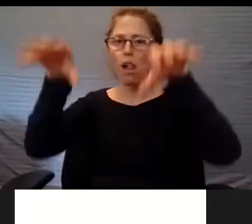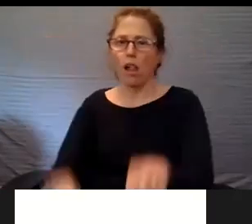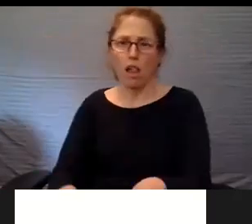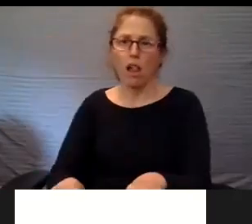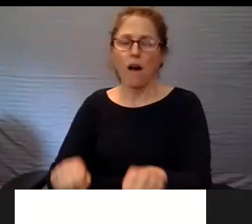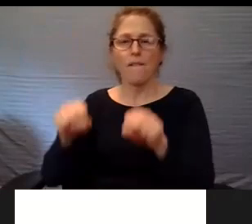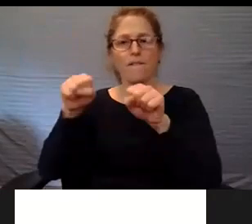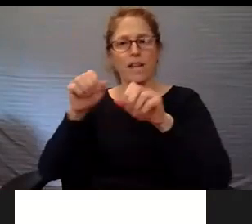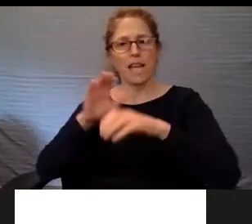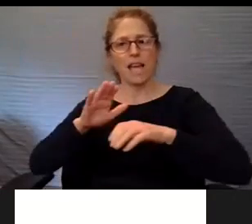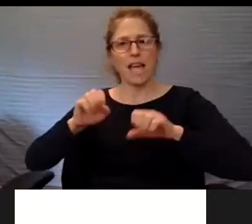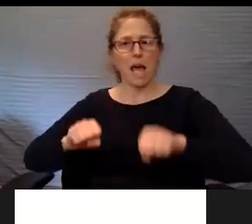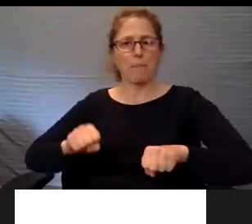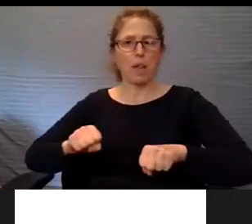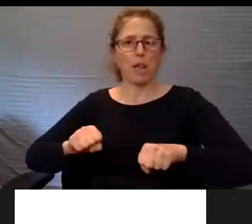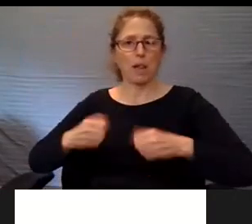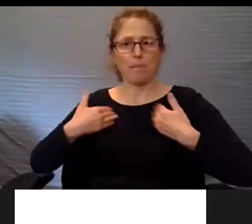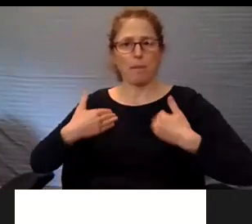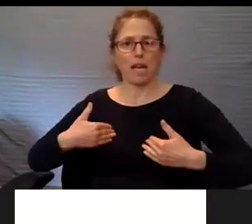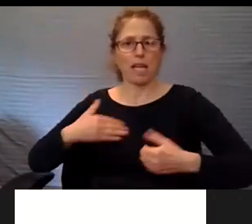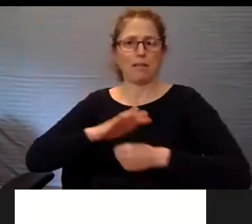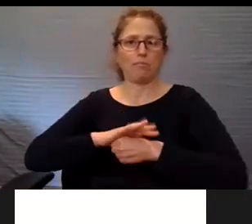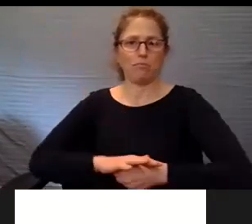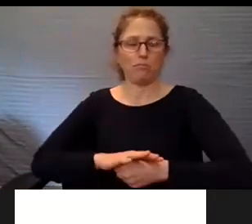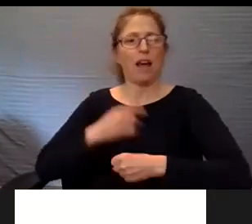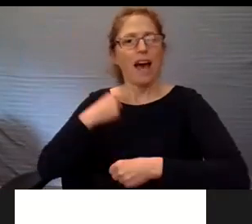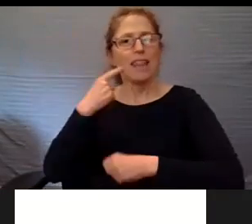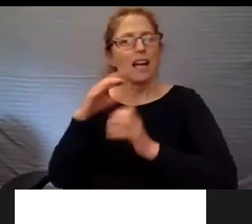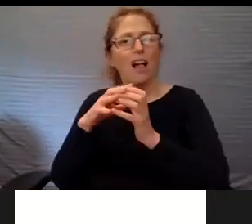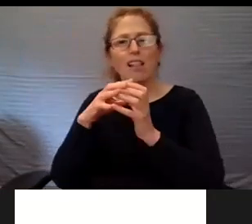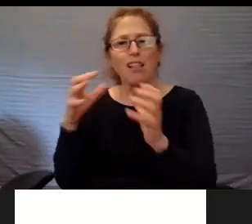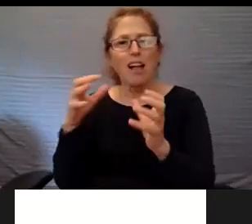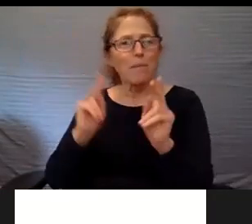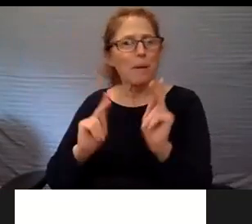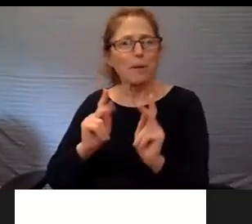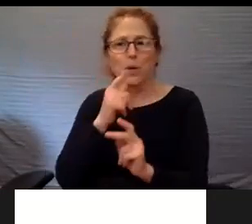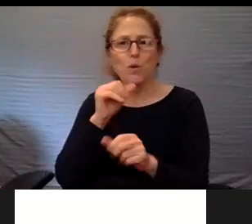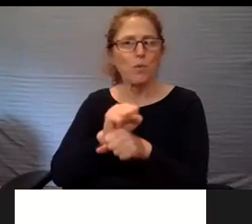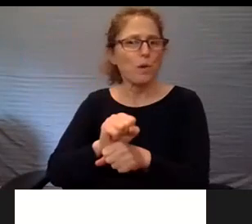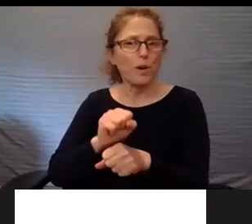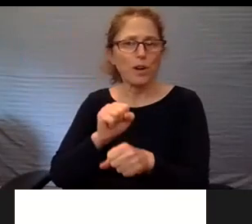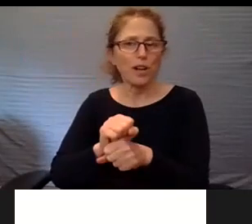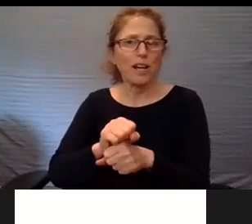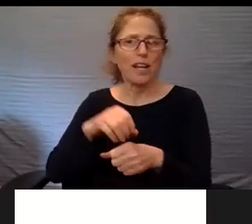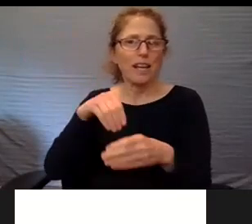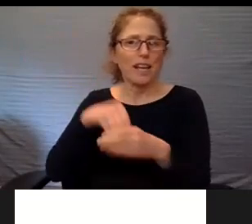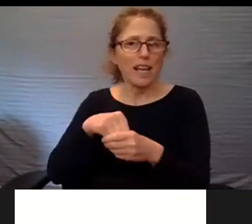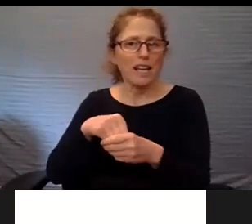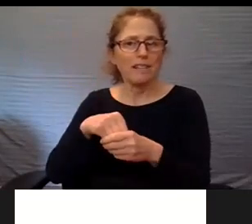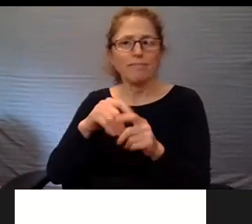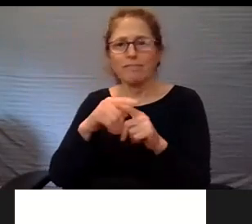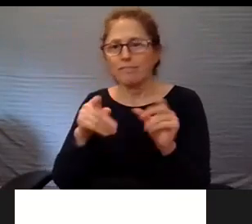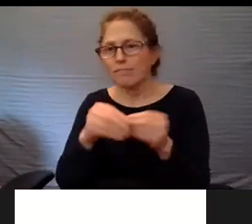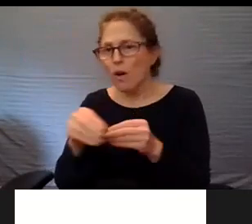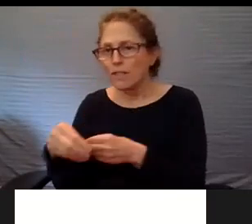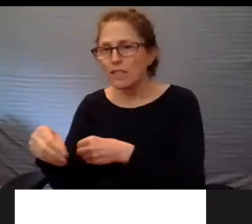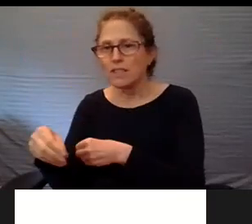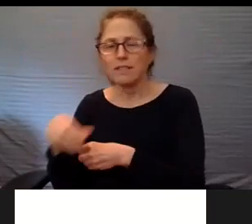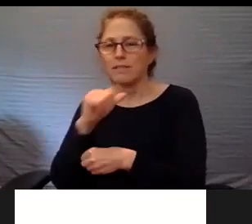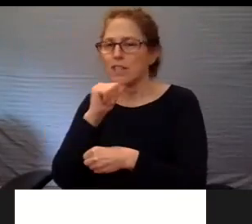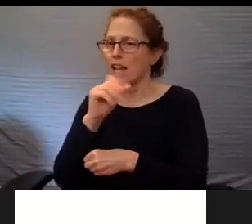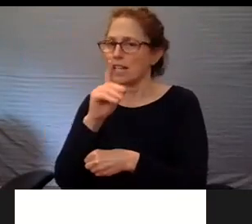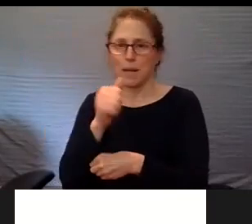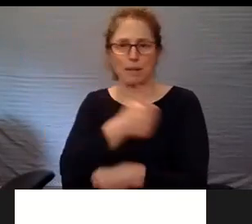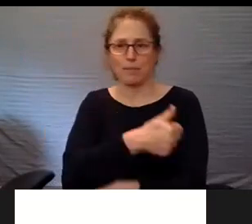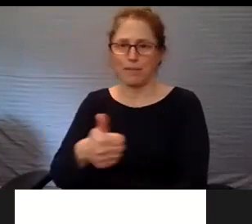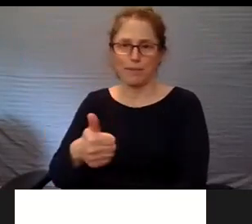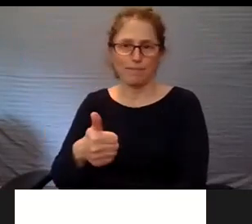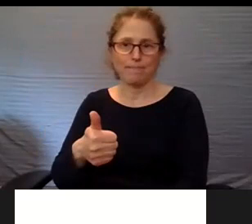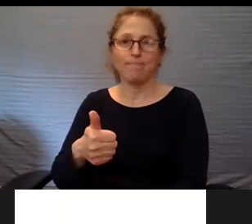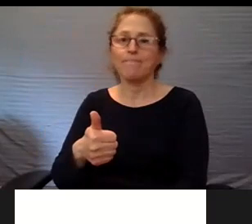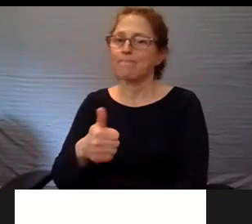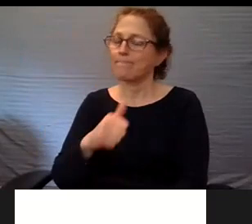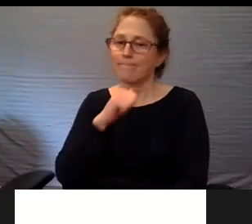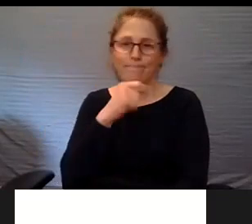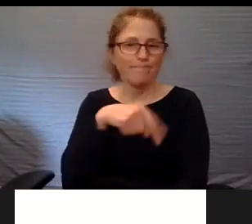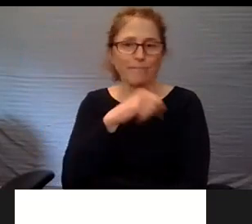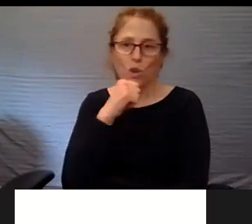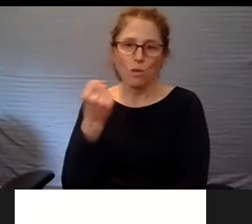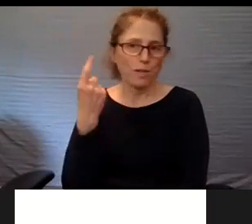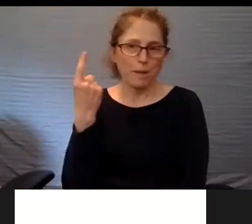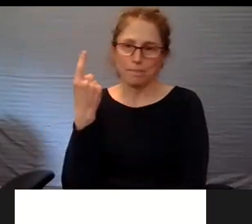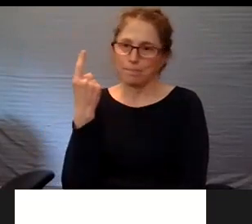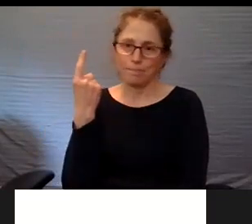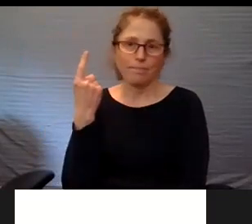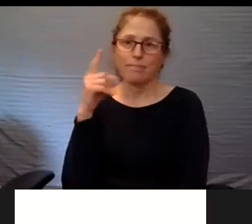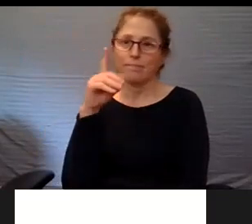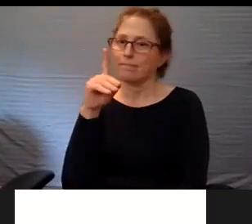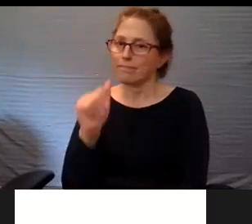I think a lot of people who work in these offices are not disabled and do not understand disability